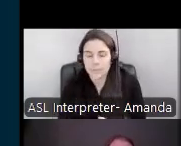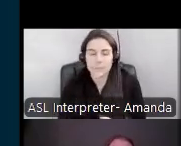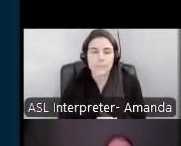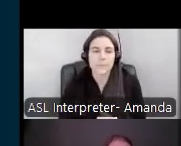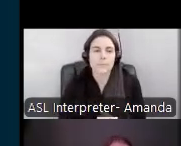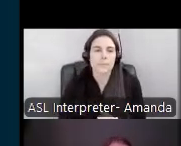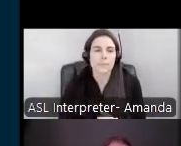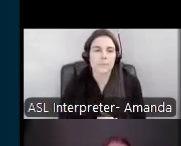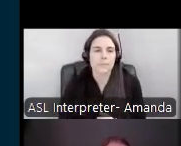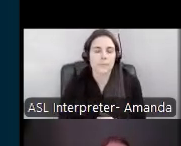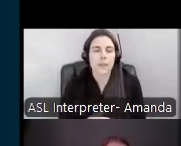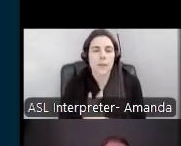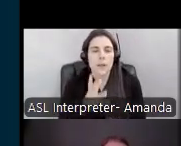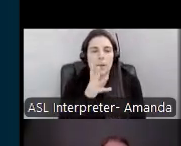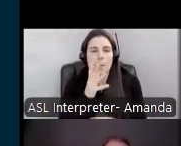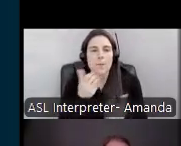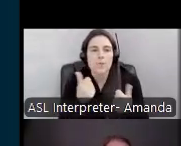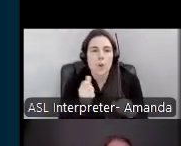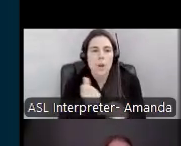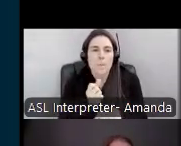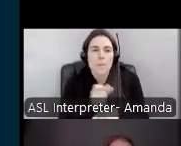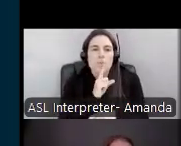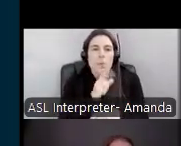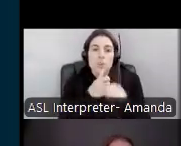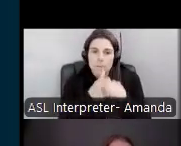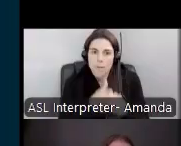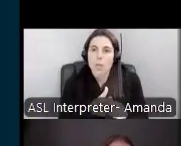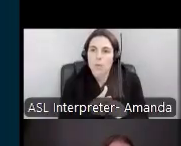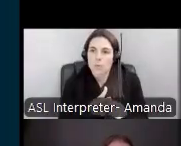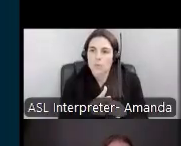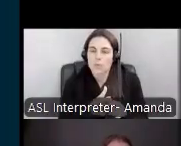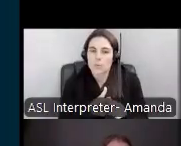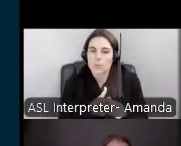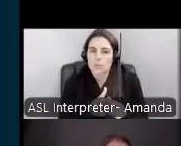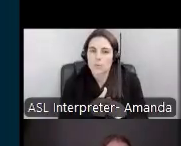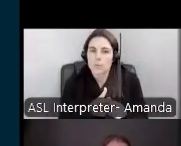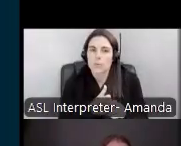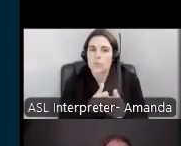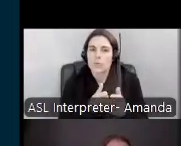mom is working on trying to make sure she follows through with what she says and the boundaries that she sets.